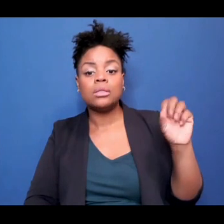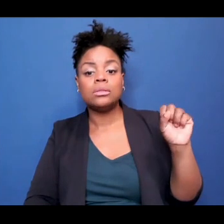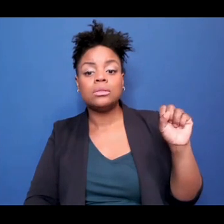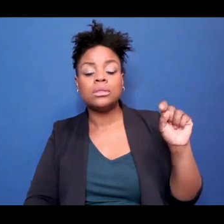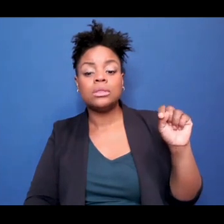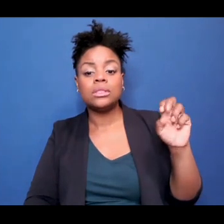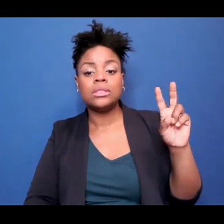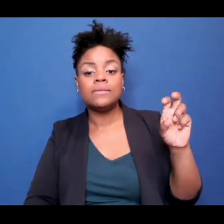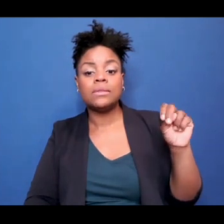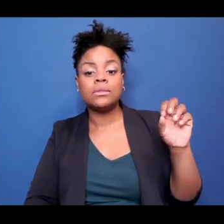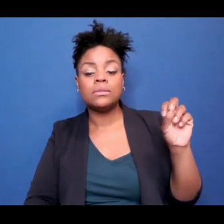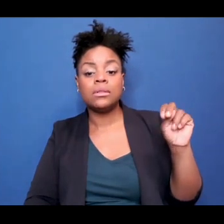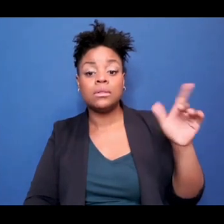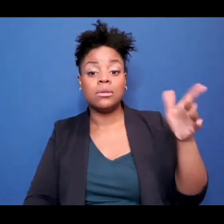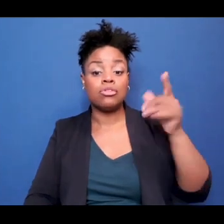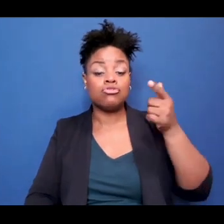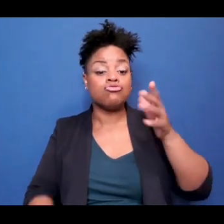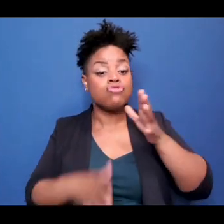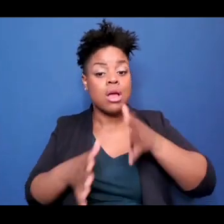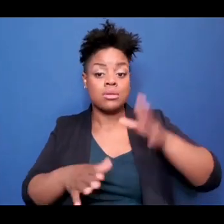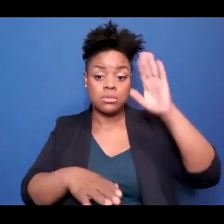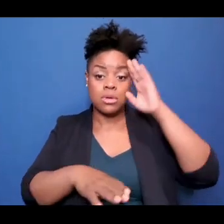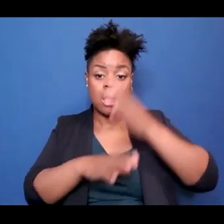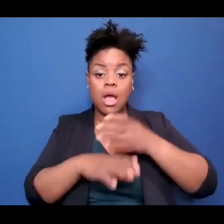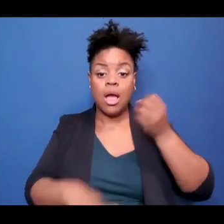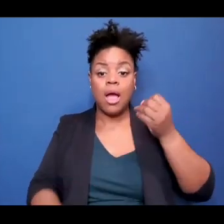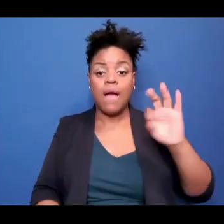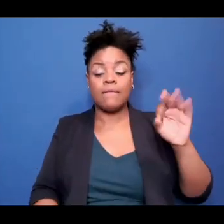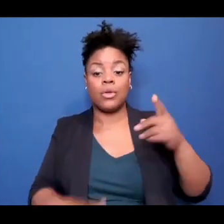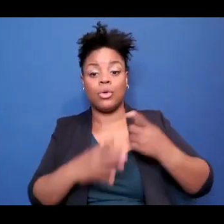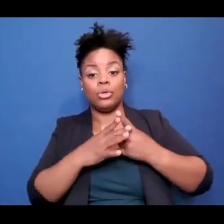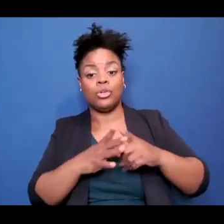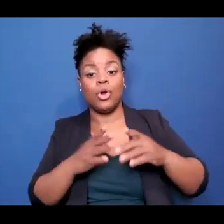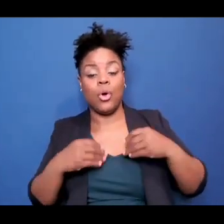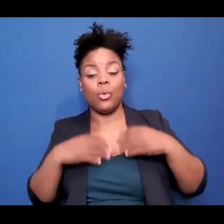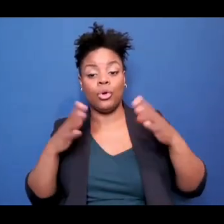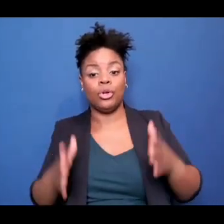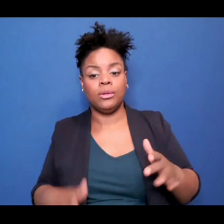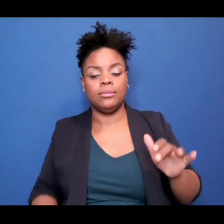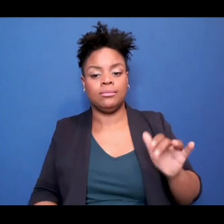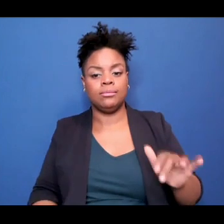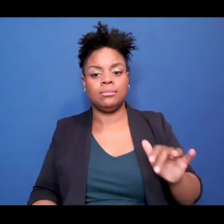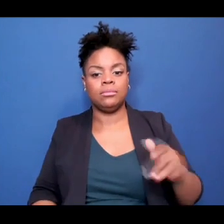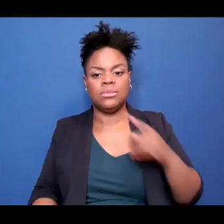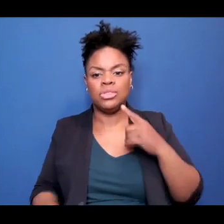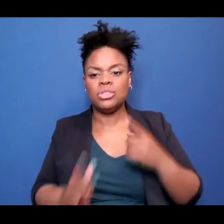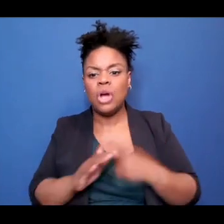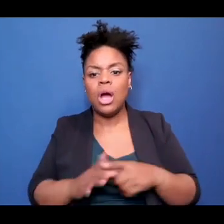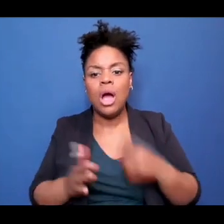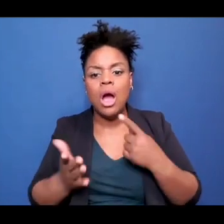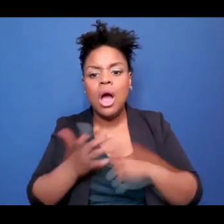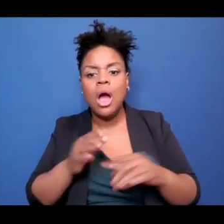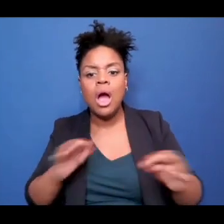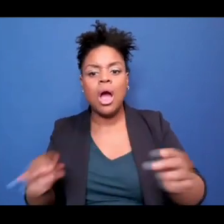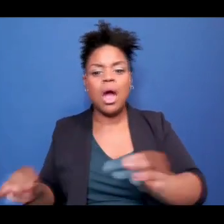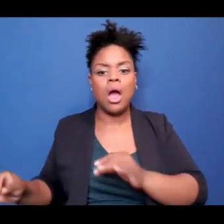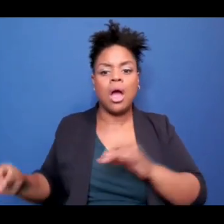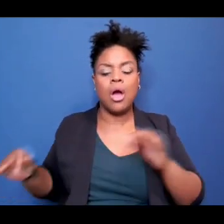GRANDSON OF ONE OF THE FOUNDERS, SO HE REFURBISHED THE ORIGINAL LOCATION IN SANTA BARBARA AND THEN IN SO DOING REIGNITED ALL